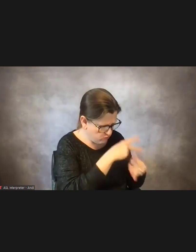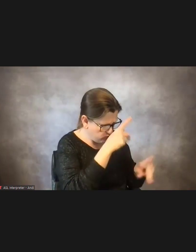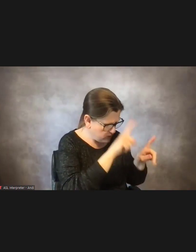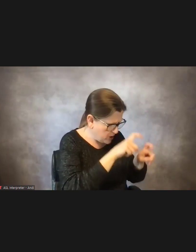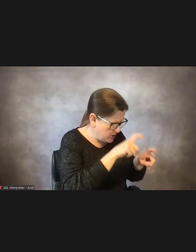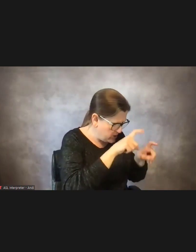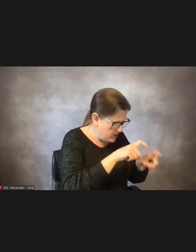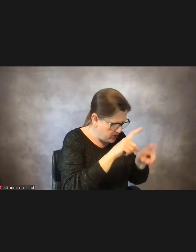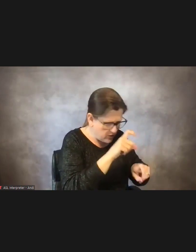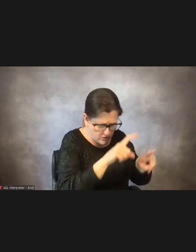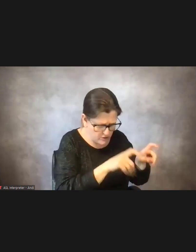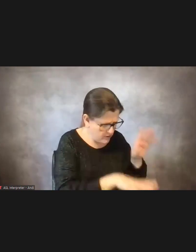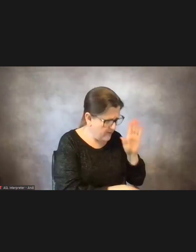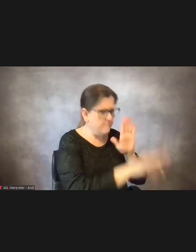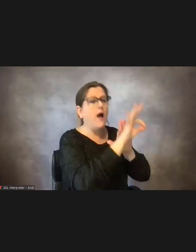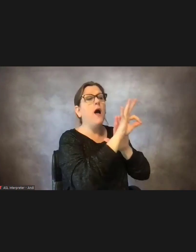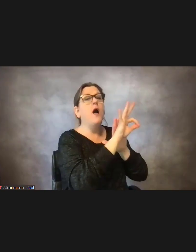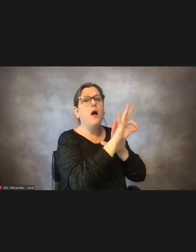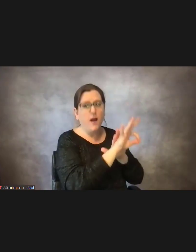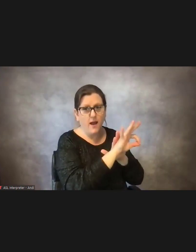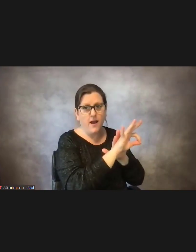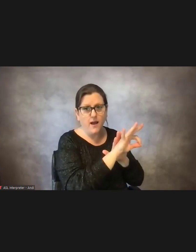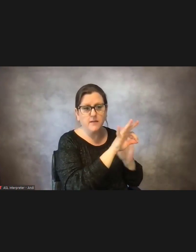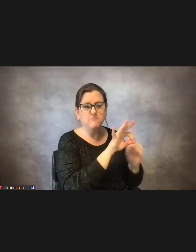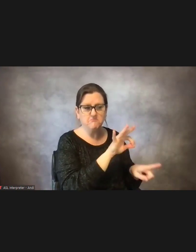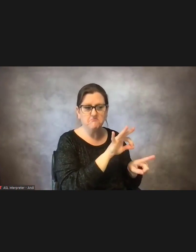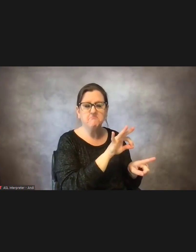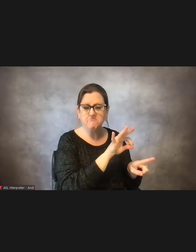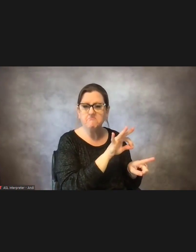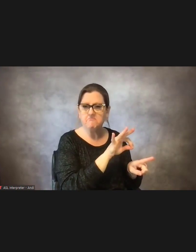we've definitively identified or identified that small group of